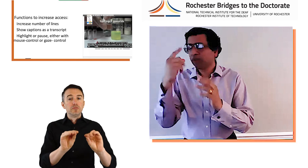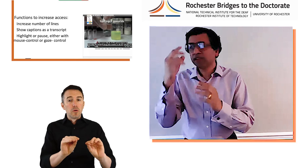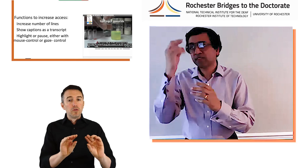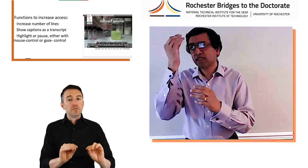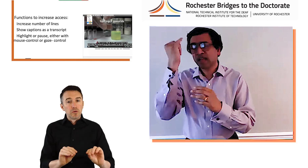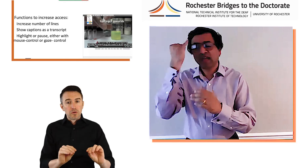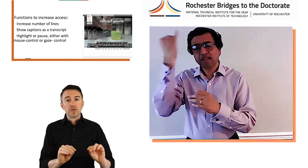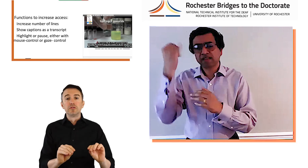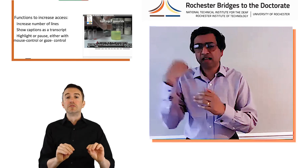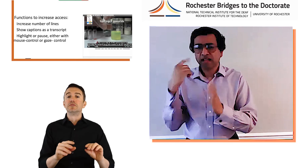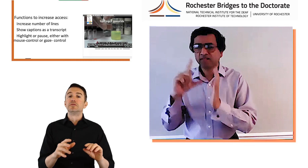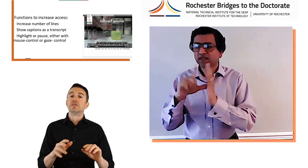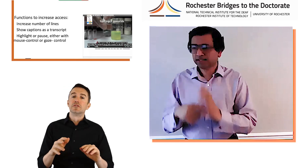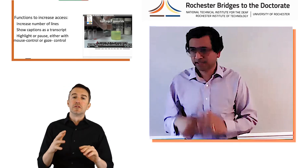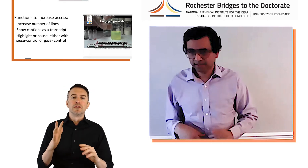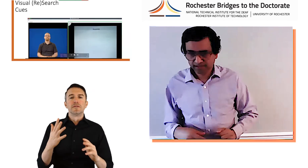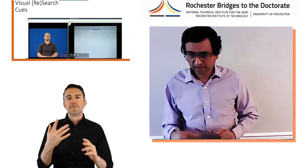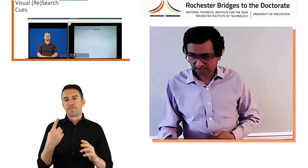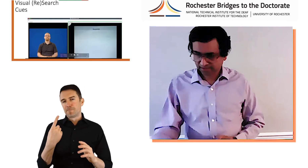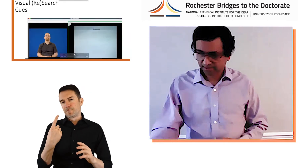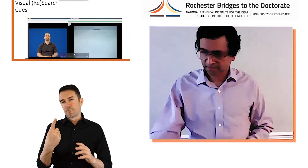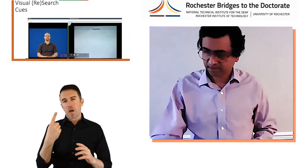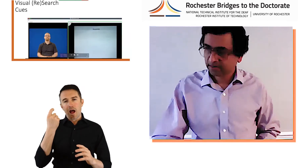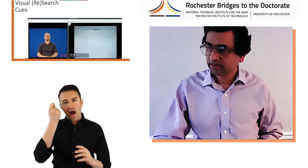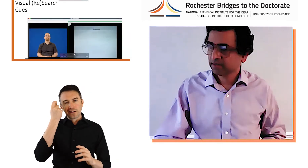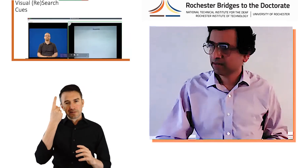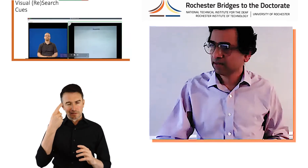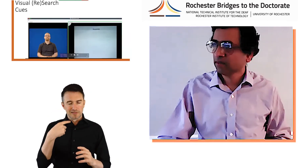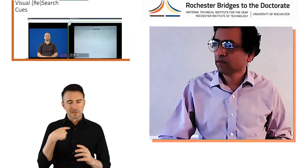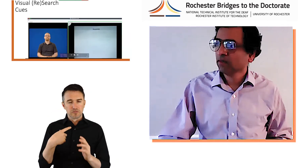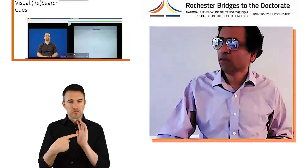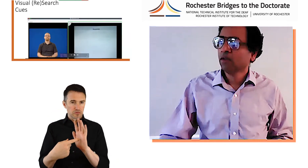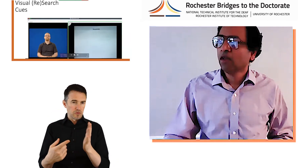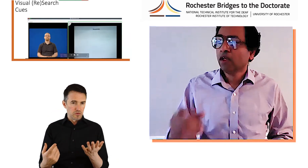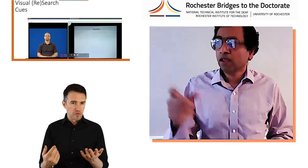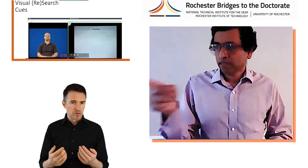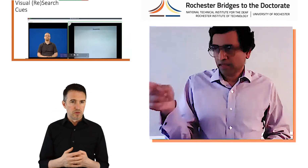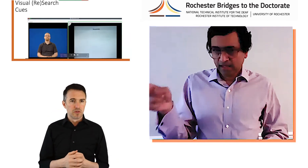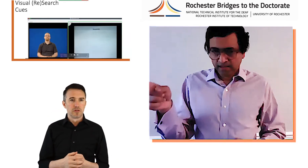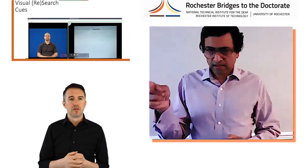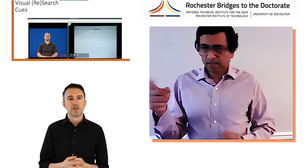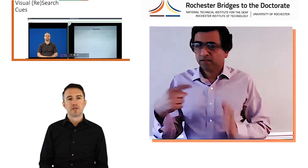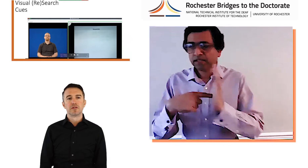Another idea that I'll discuss later involves highlighting and pausing the video or the captions.